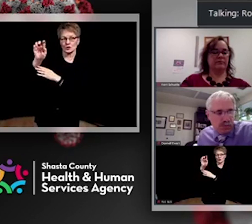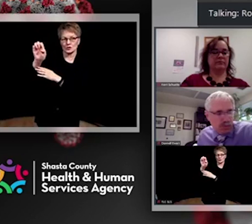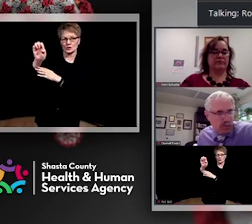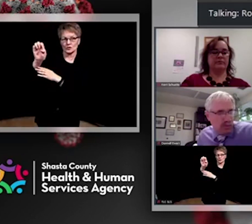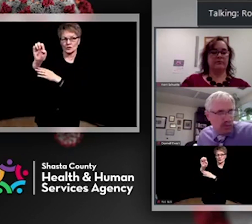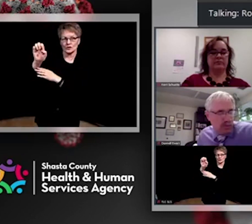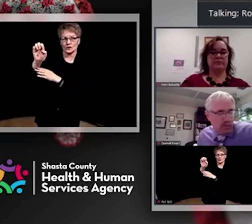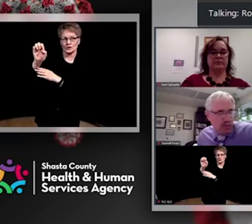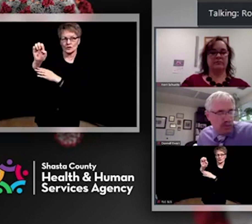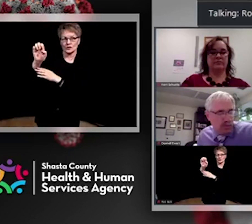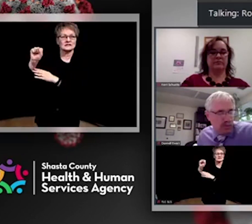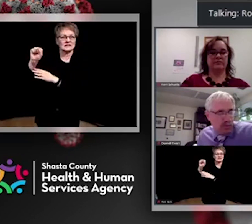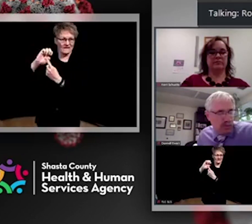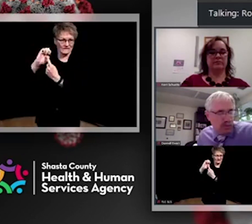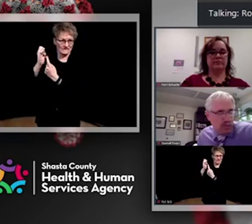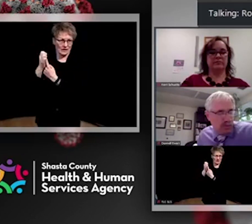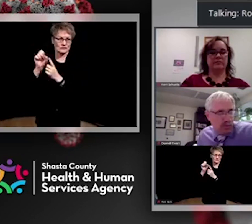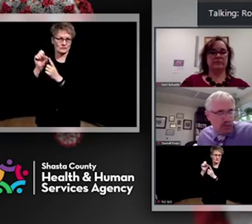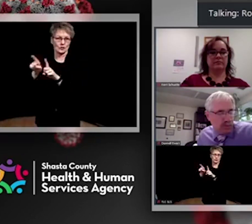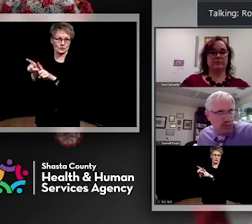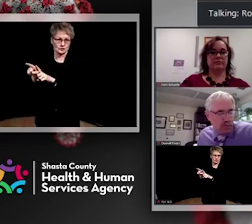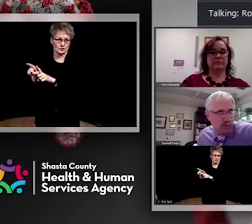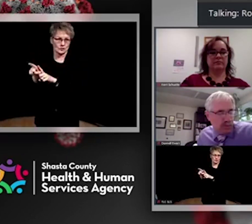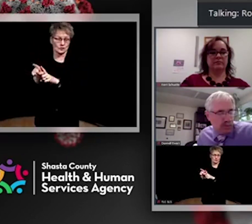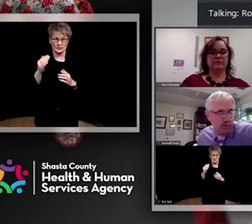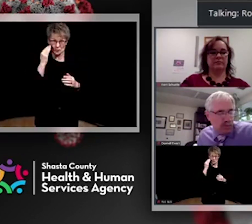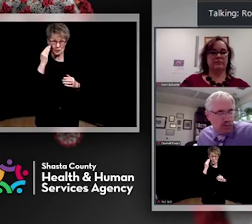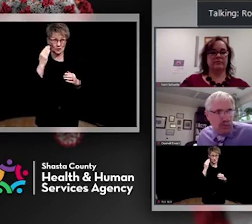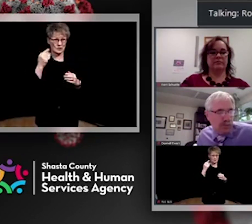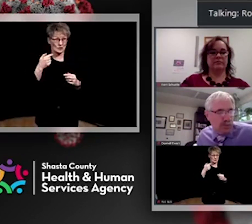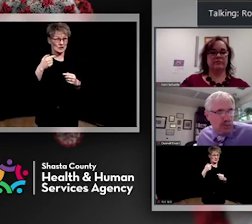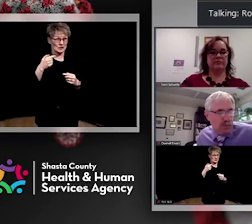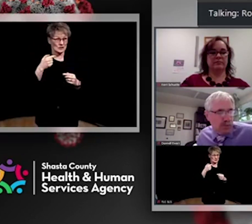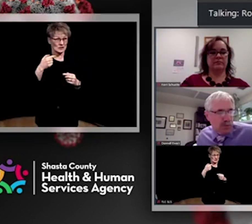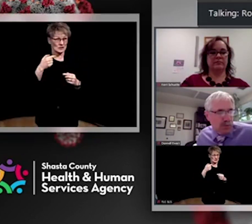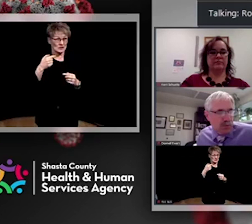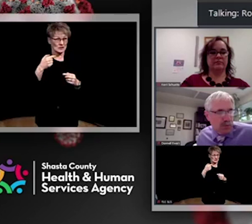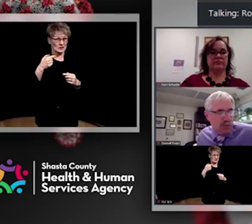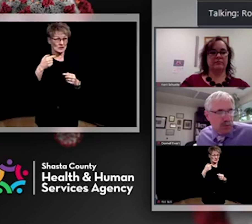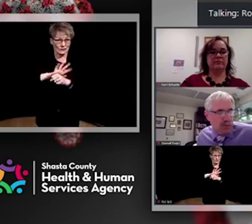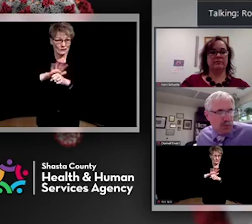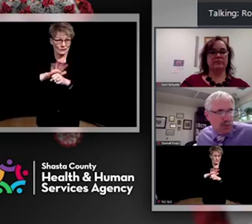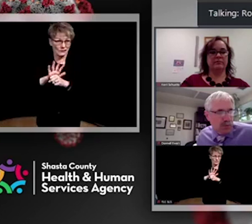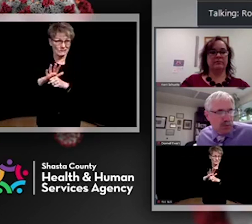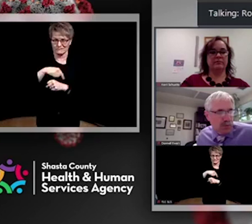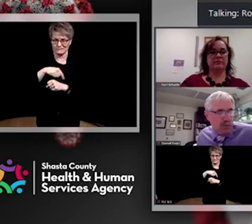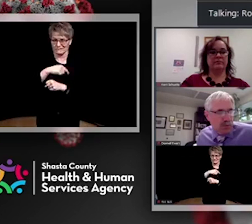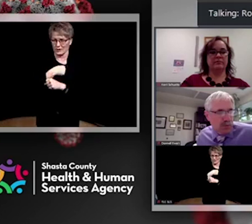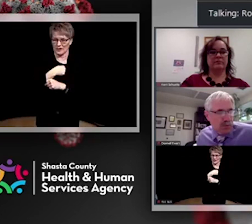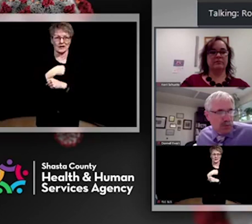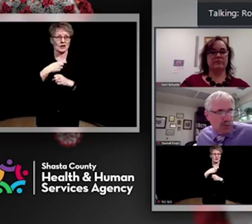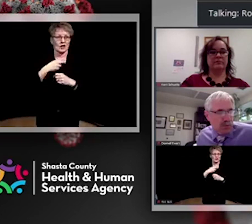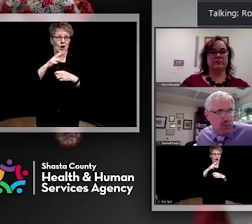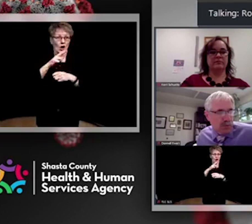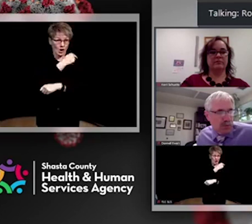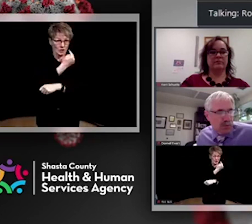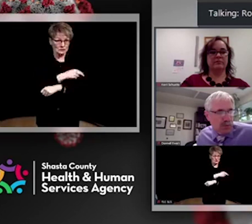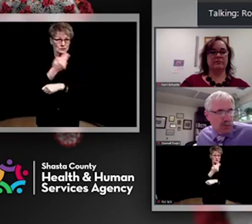county work together as we do our reporting and our planning and our surge activity. So,